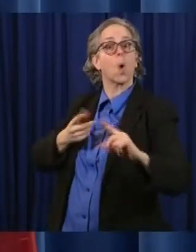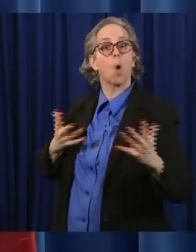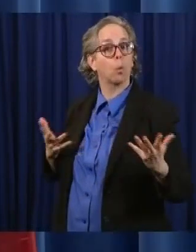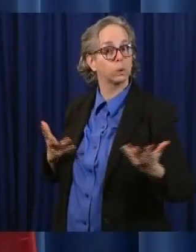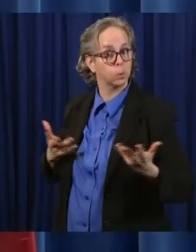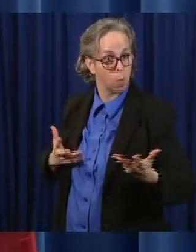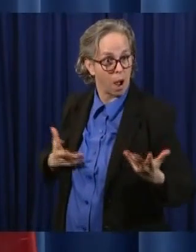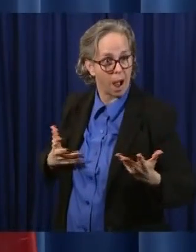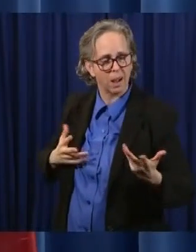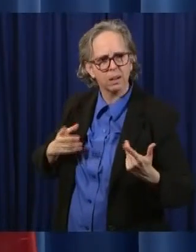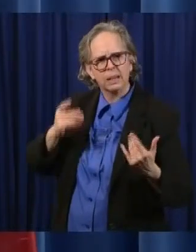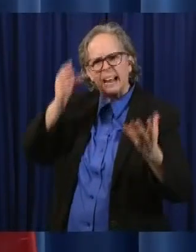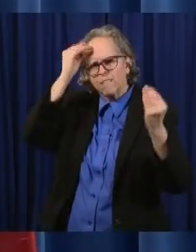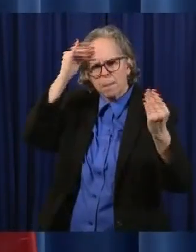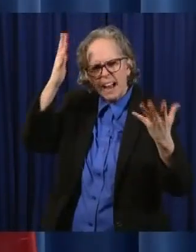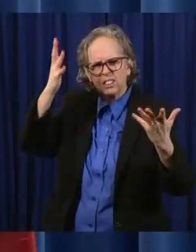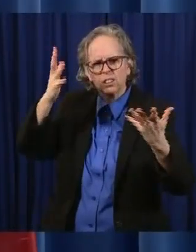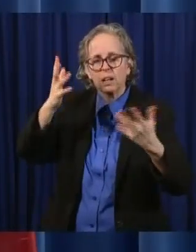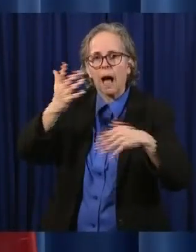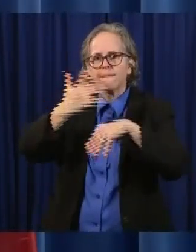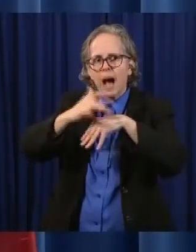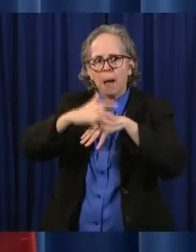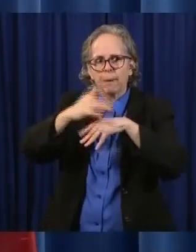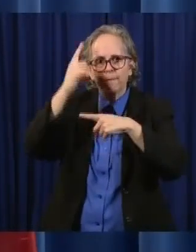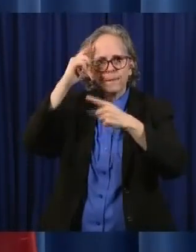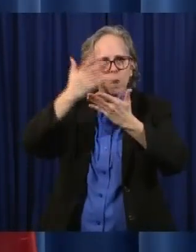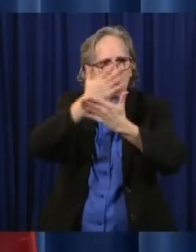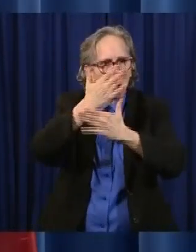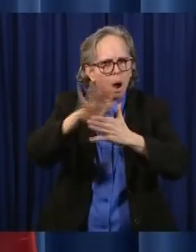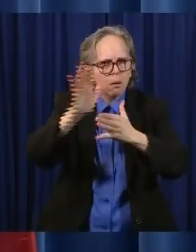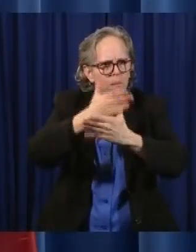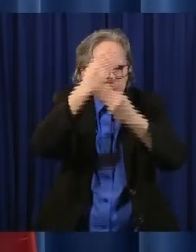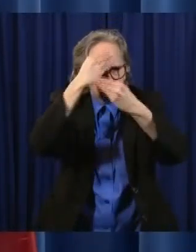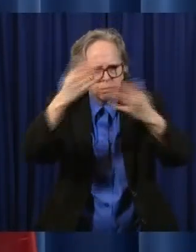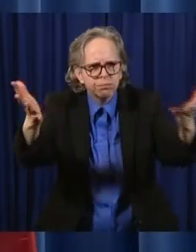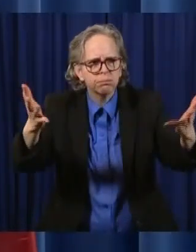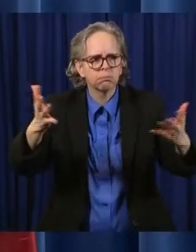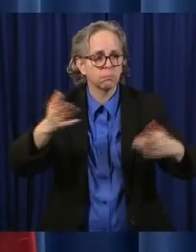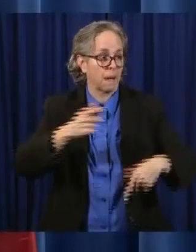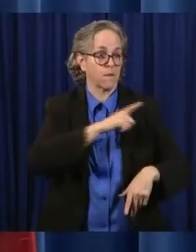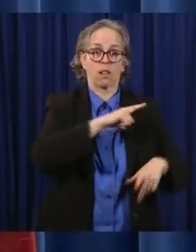ABOUT REPORTING OF INFORMATION AND DATA. WHEN I BECAME GOVERNOR, ONE OF